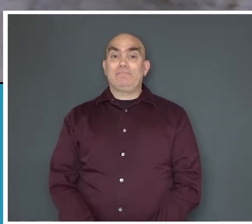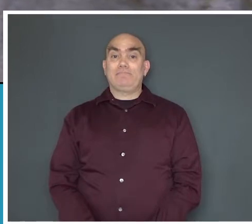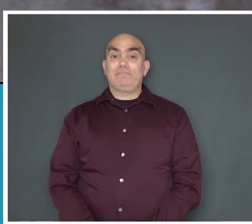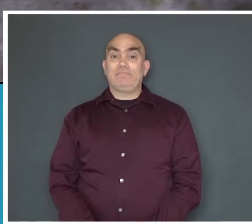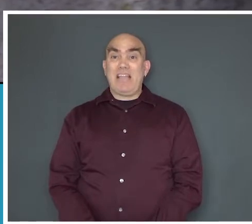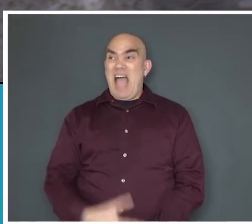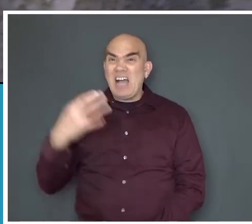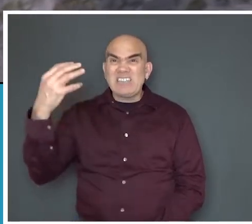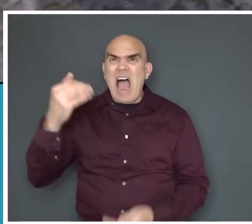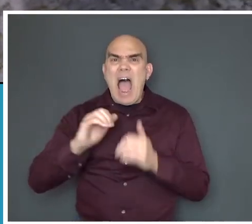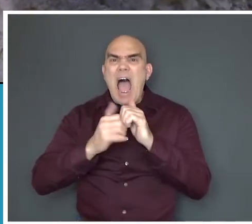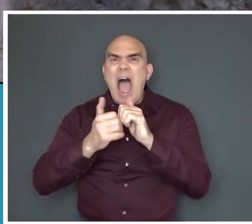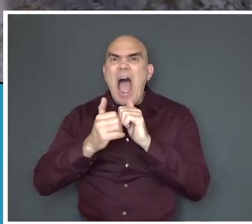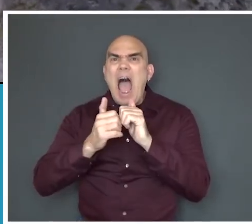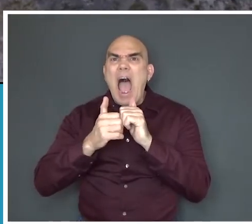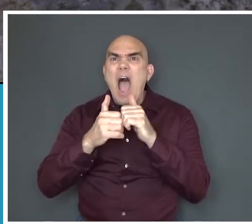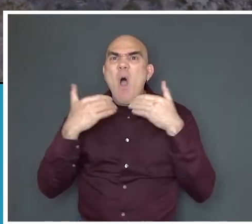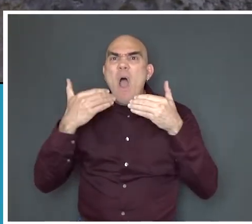Outside! How did they get here?